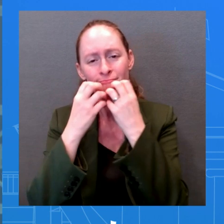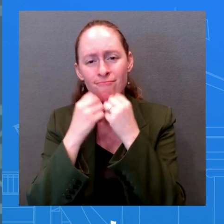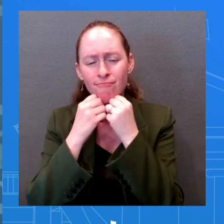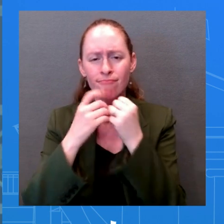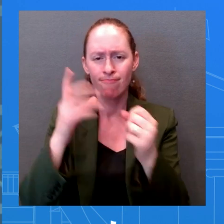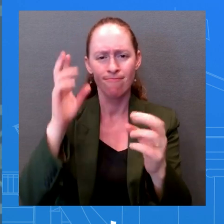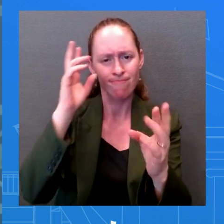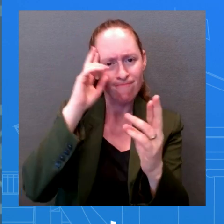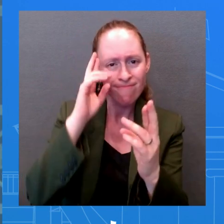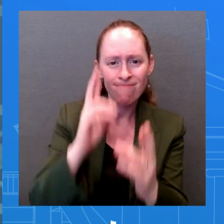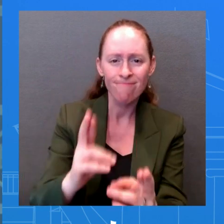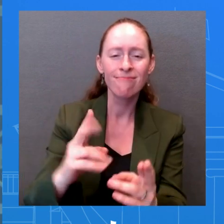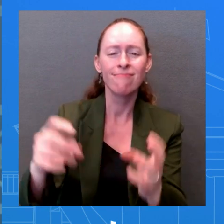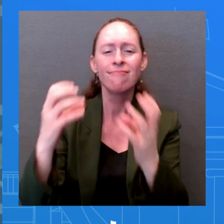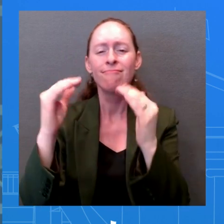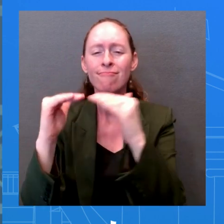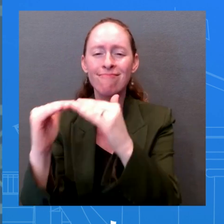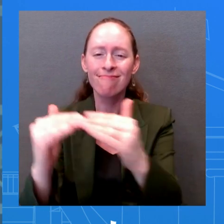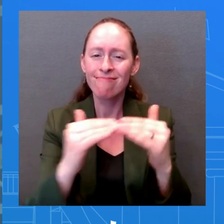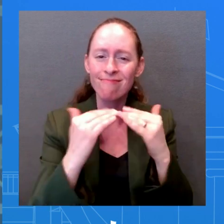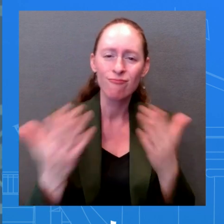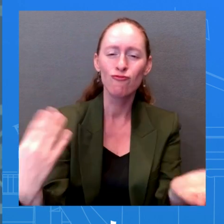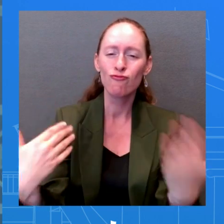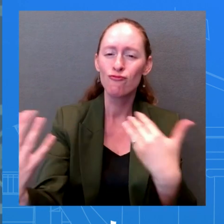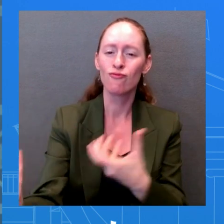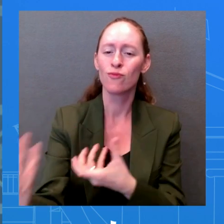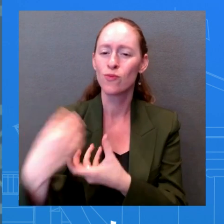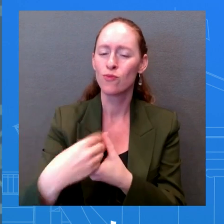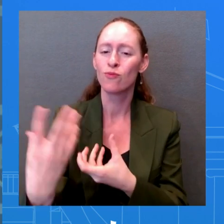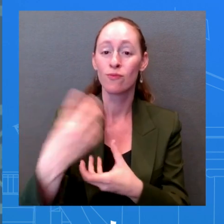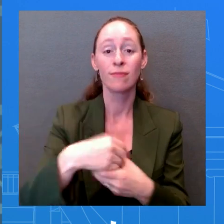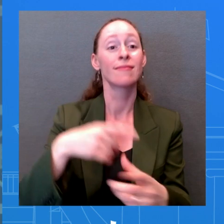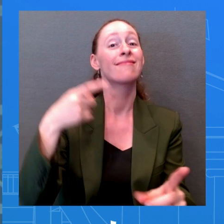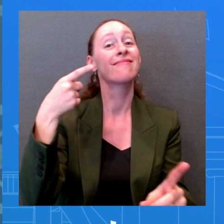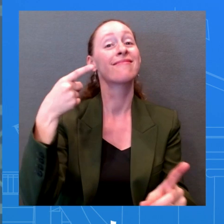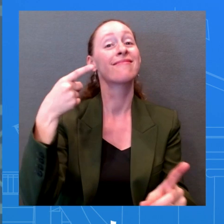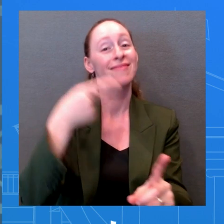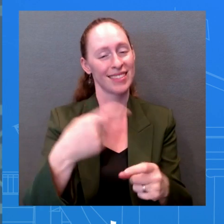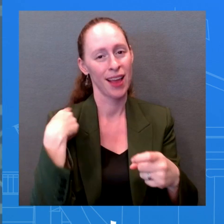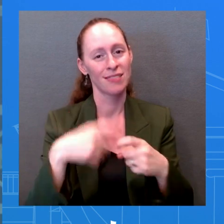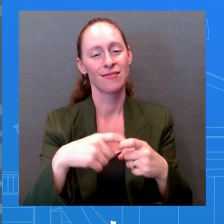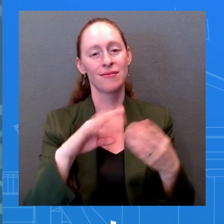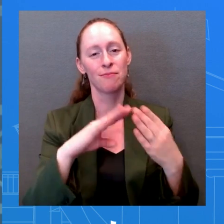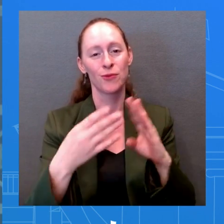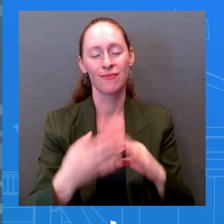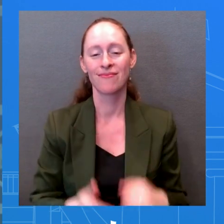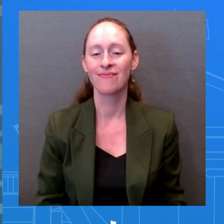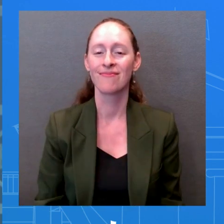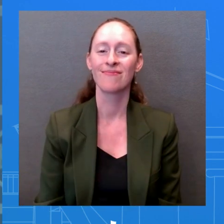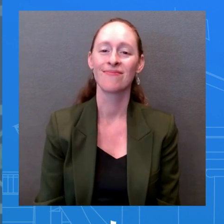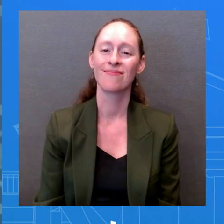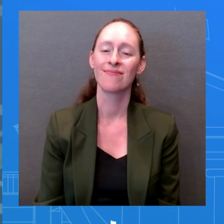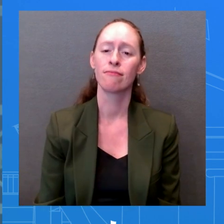For the President, that promise wasn't just words; his commitment to the community was for real action and progress.